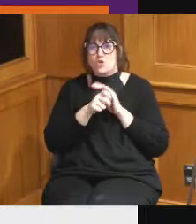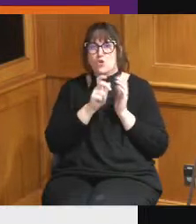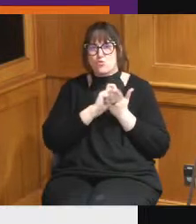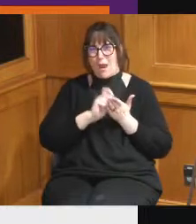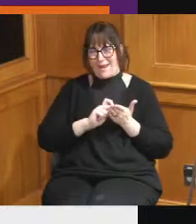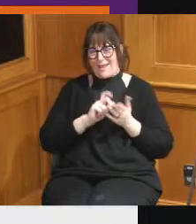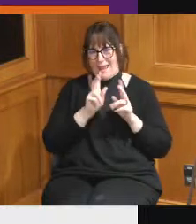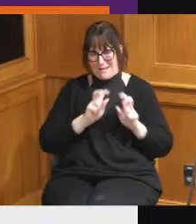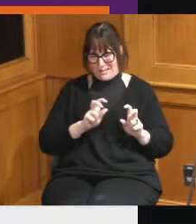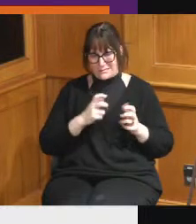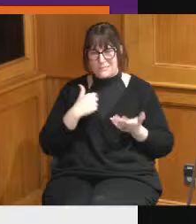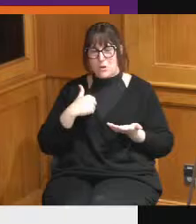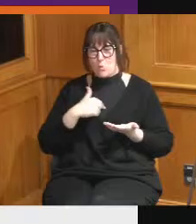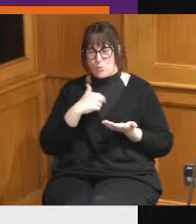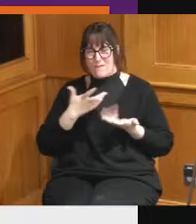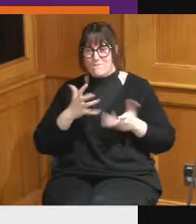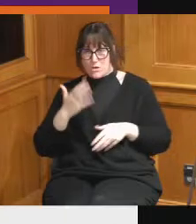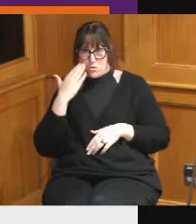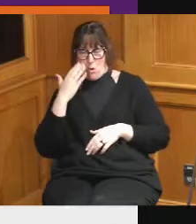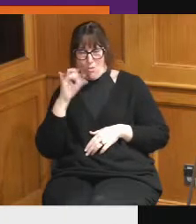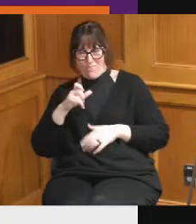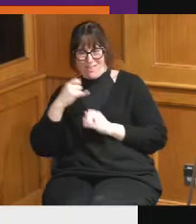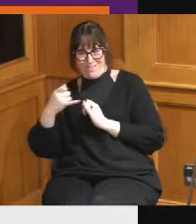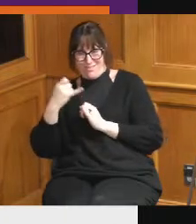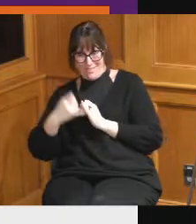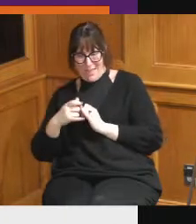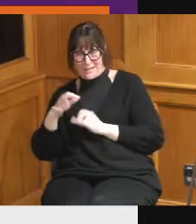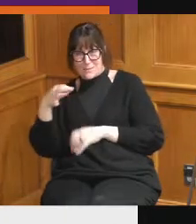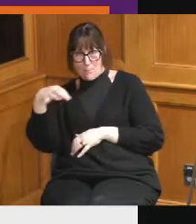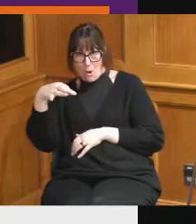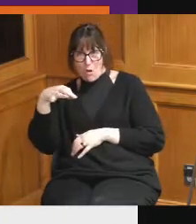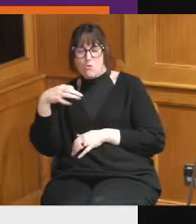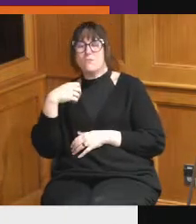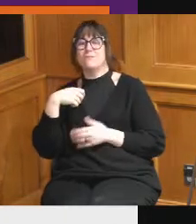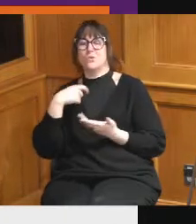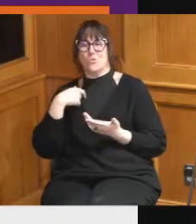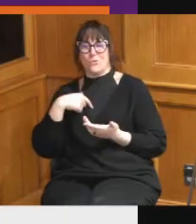put this last piece of the puzzle together we have a reasonable confidence it's going to work because